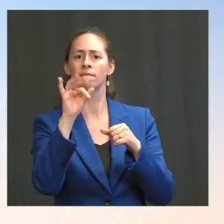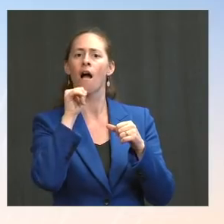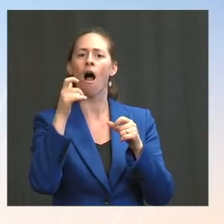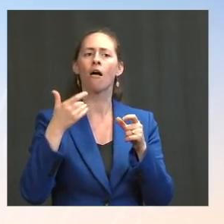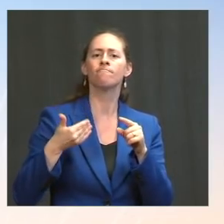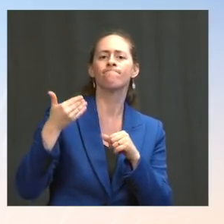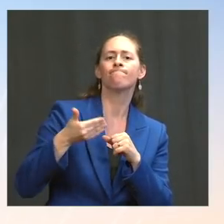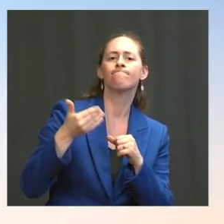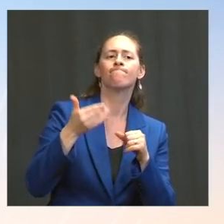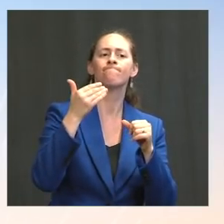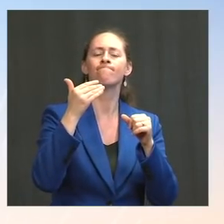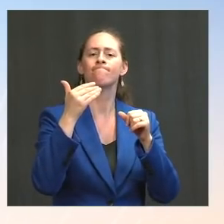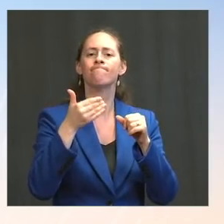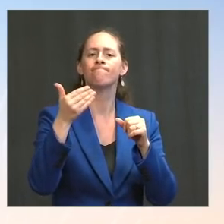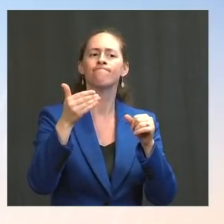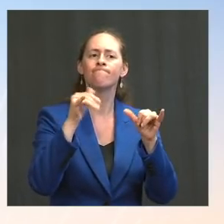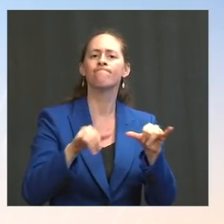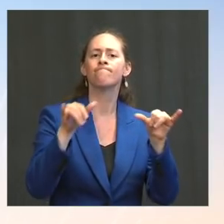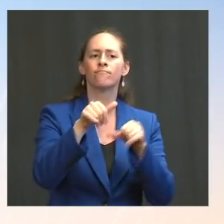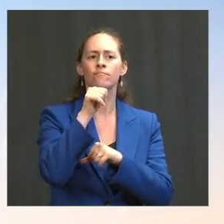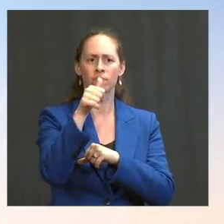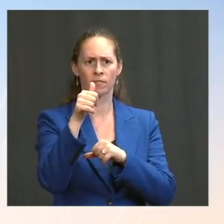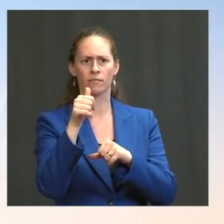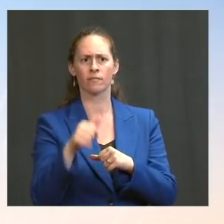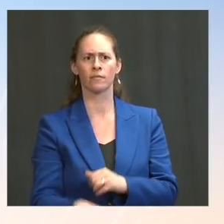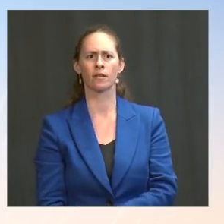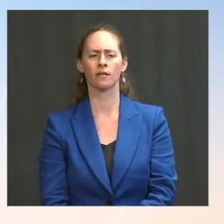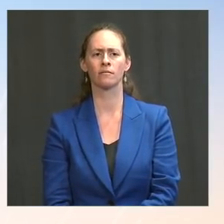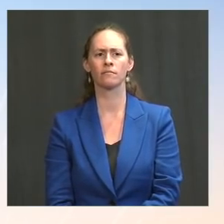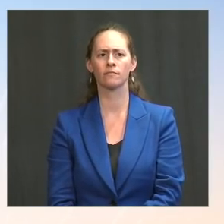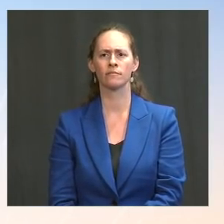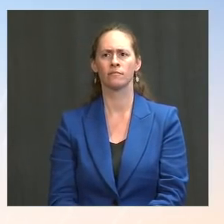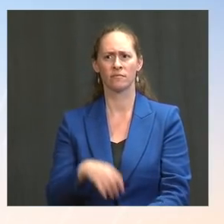Is it your understanding that we have no inspection continuity?